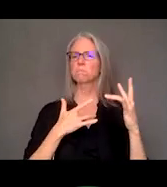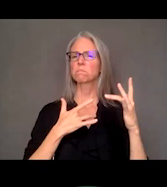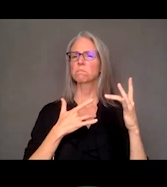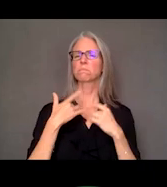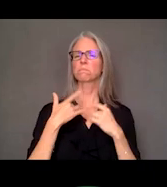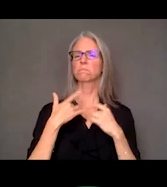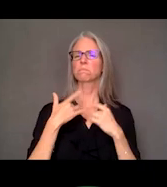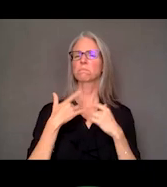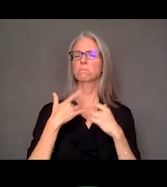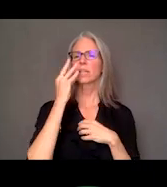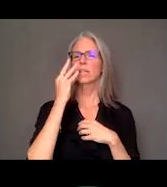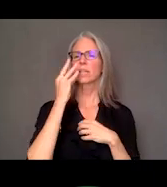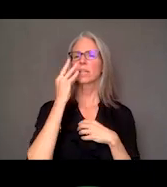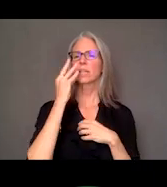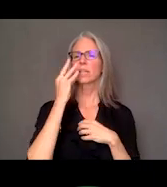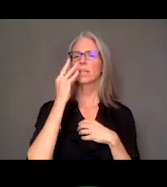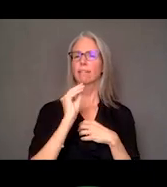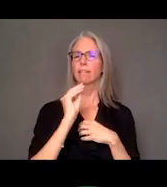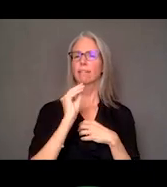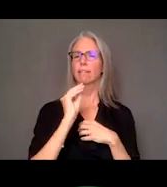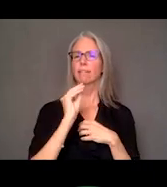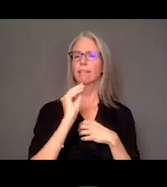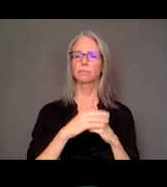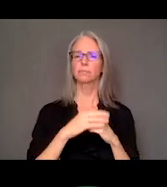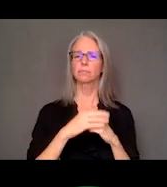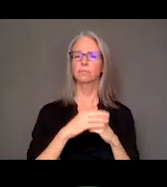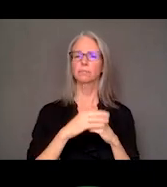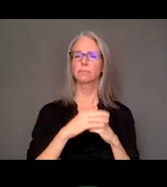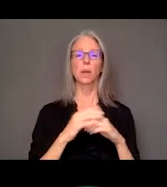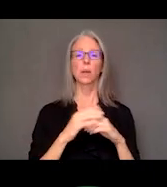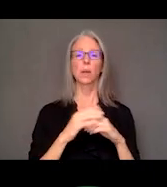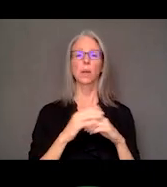People with disabilities often face substantial barriers to participating in others activities